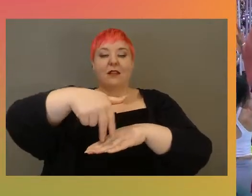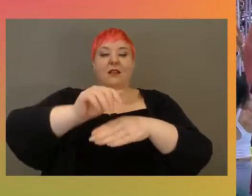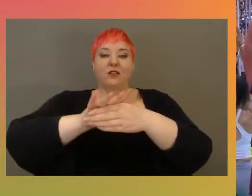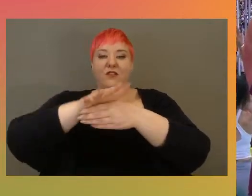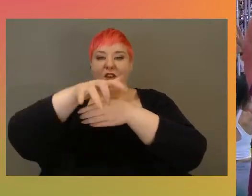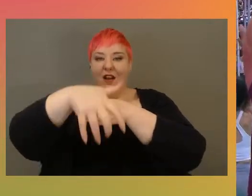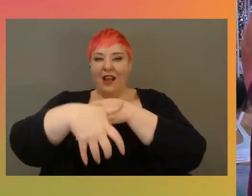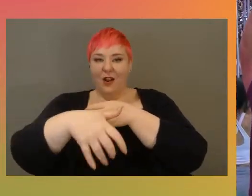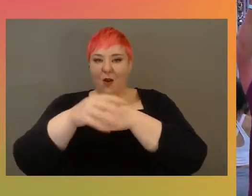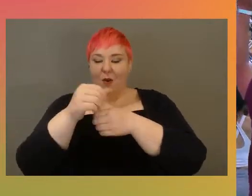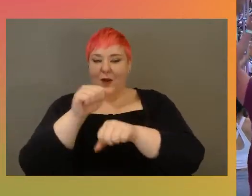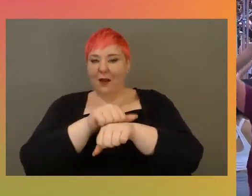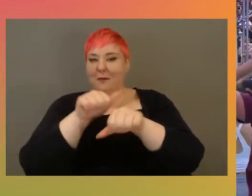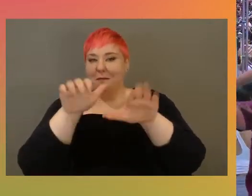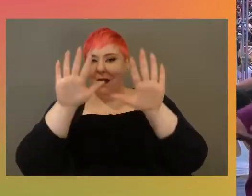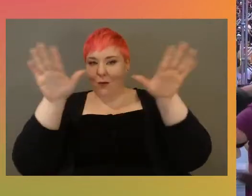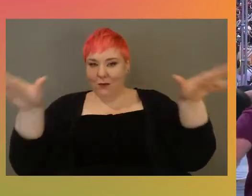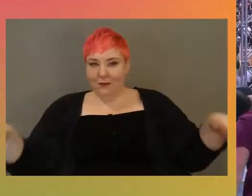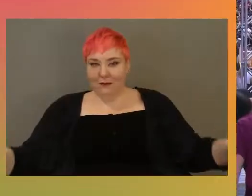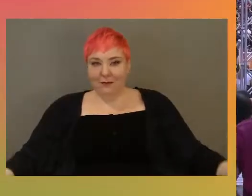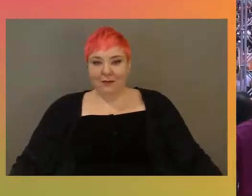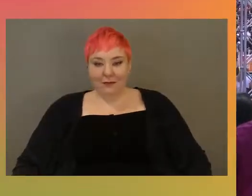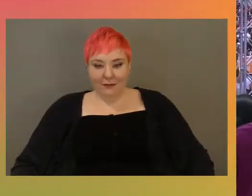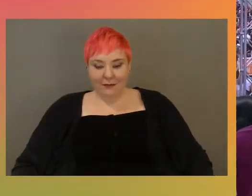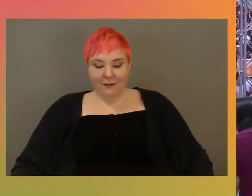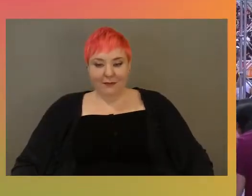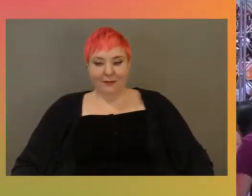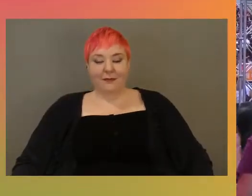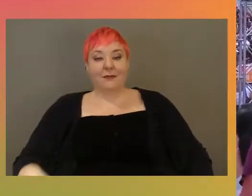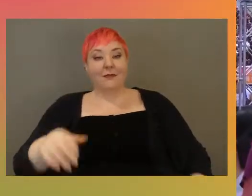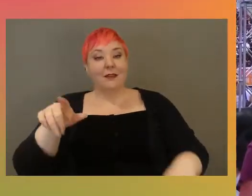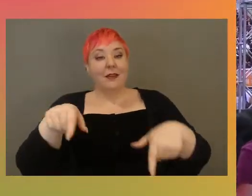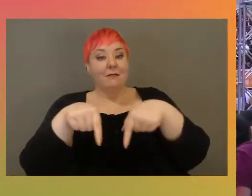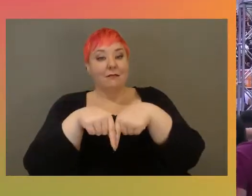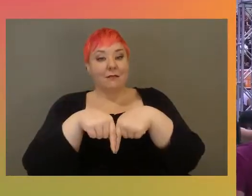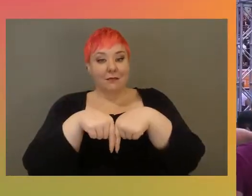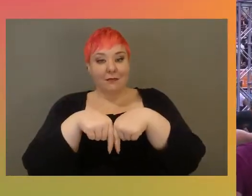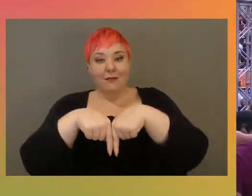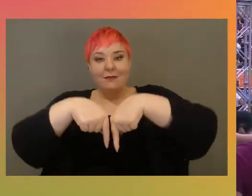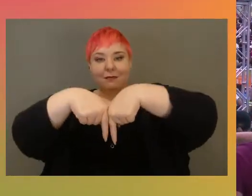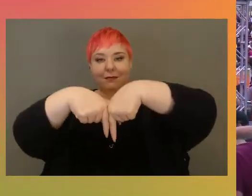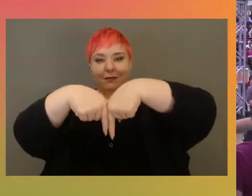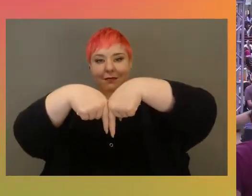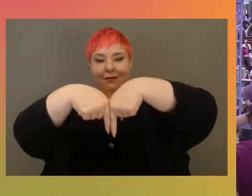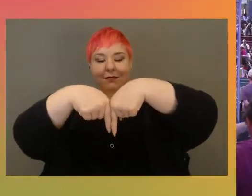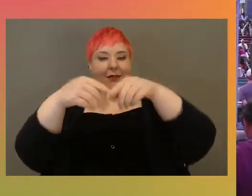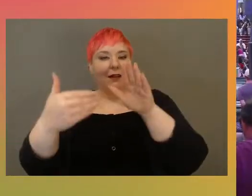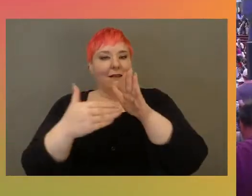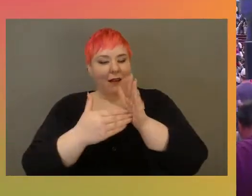WAY BACK UP INTO VOLCANO POSE,